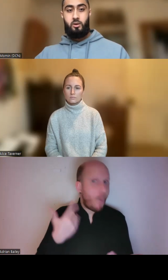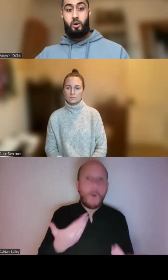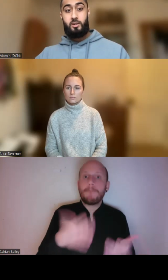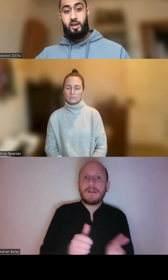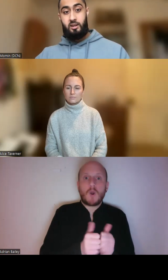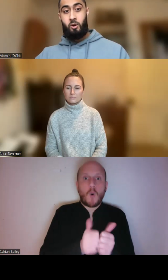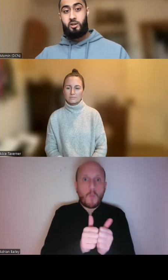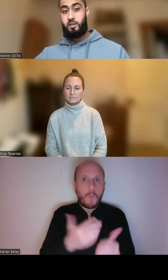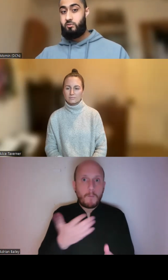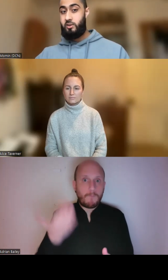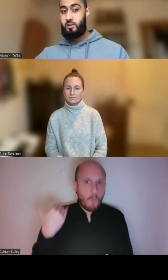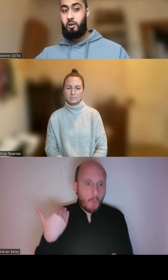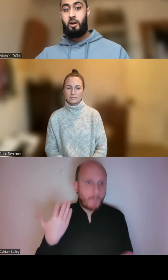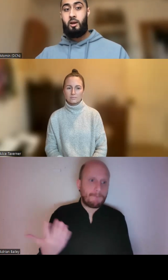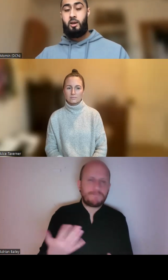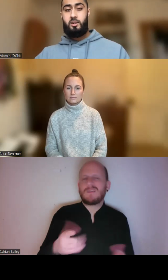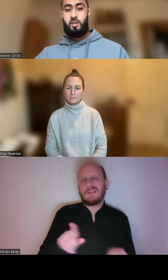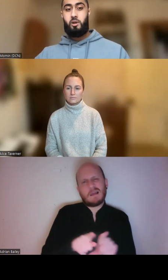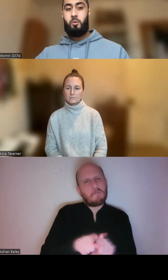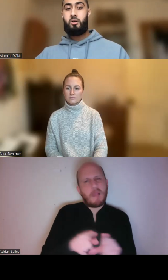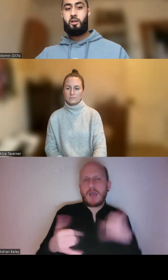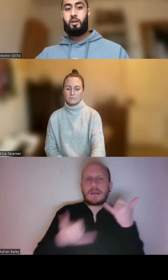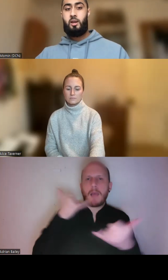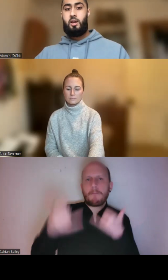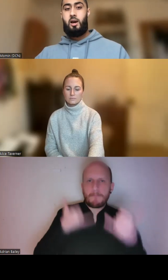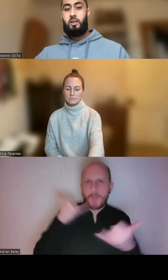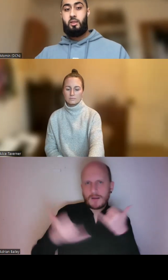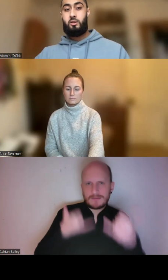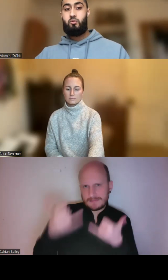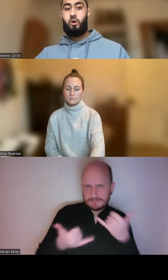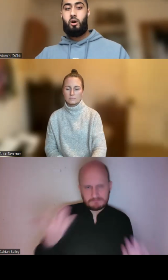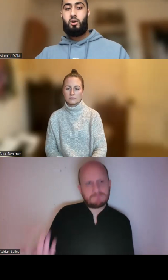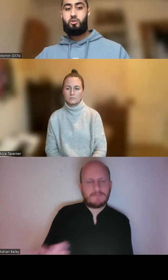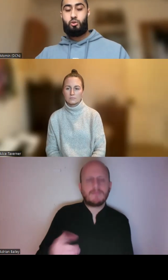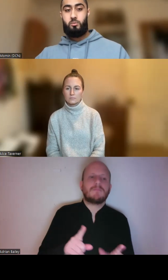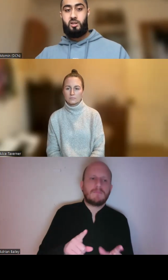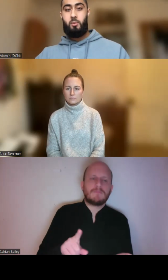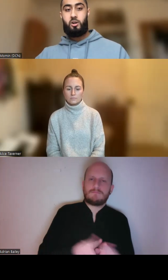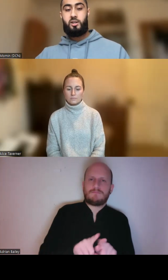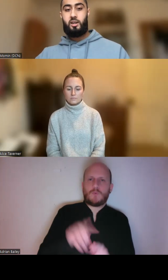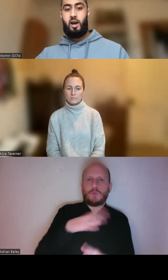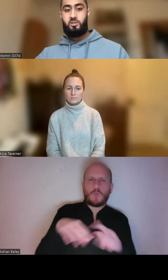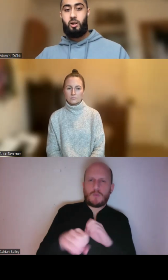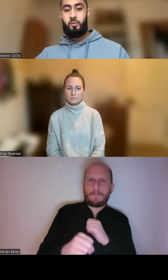Telemarketing is very similar to email marketing. Then you've got social media marketing as well.